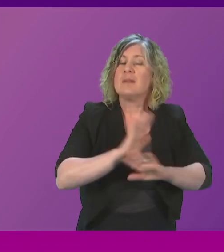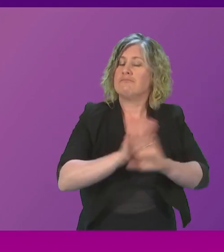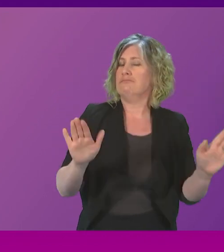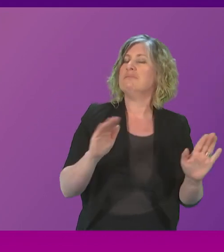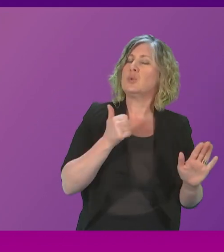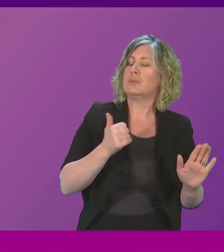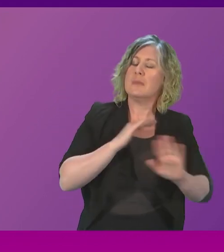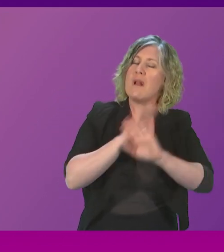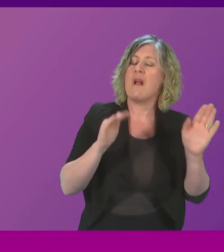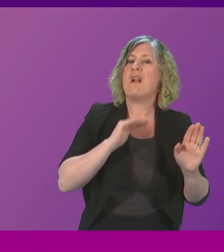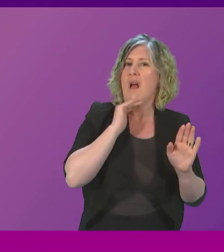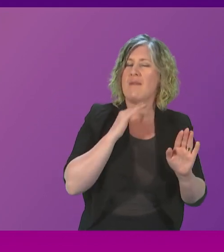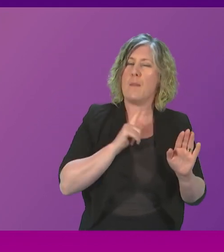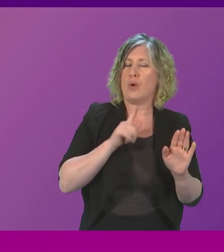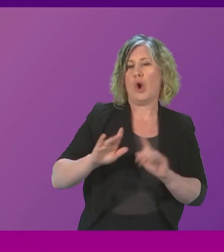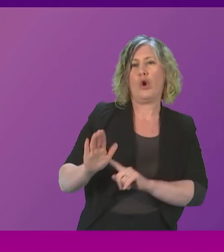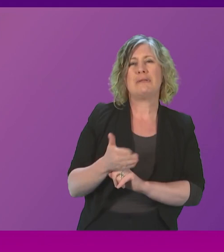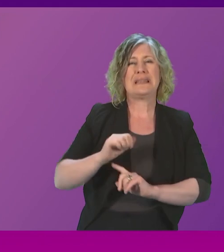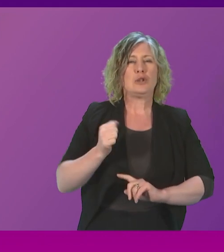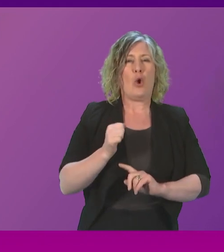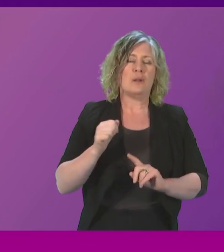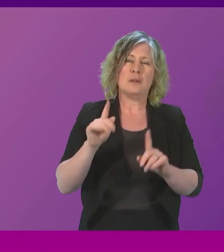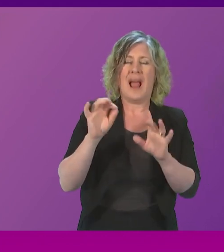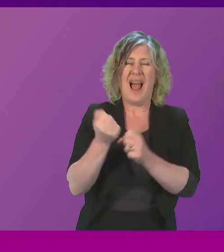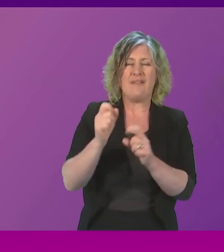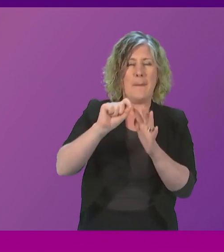PR from Cricket Scotland just will not cut it—we need action.